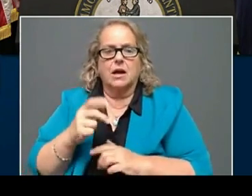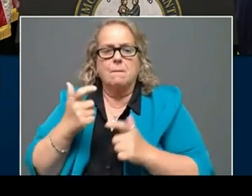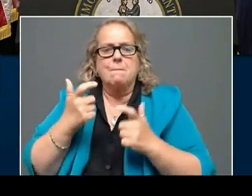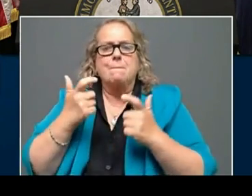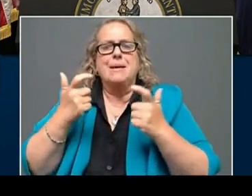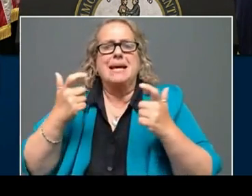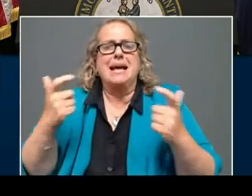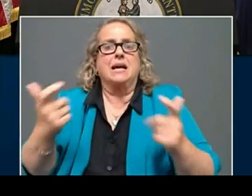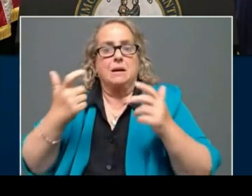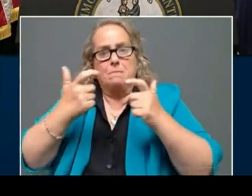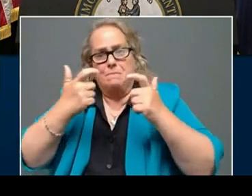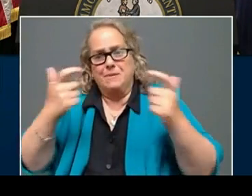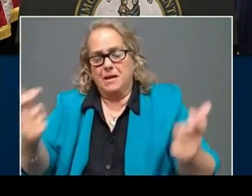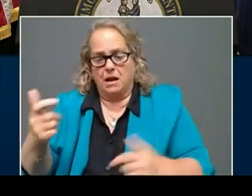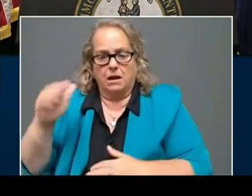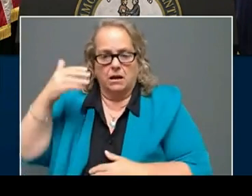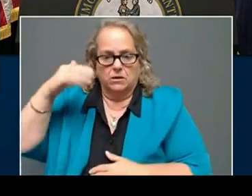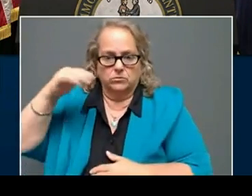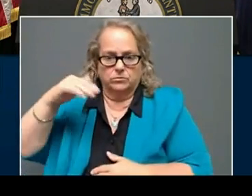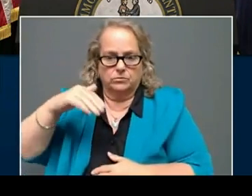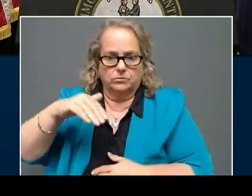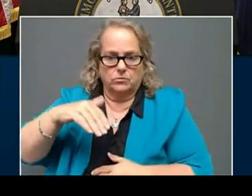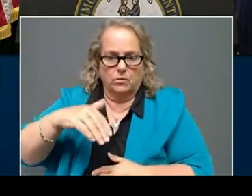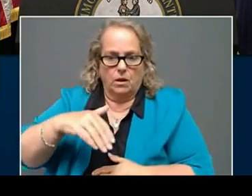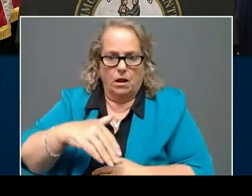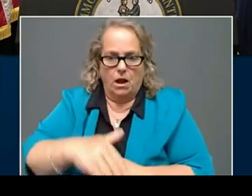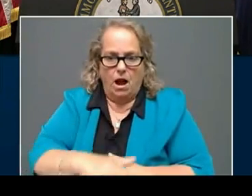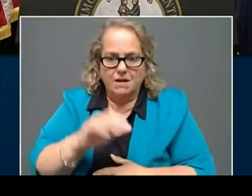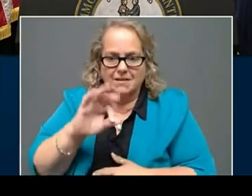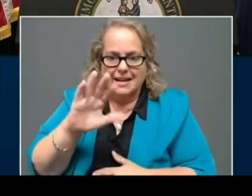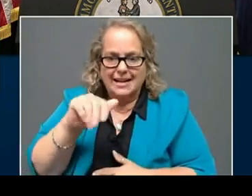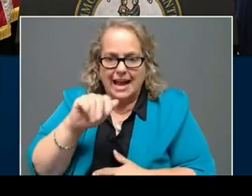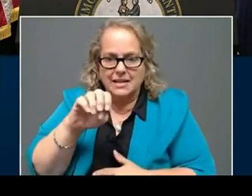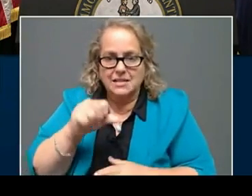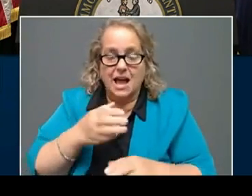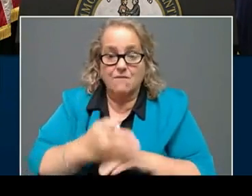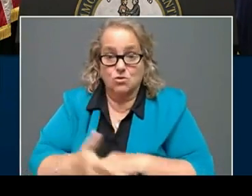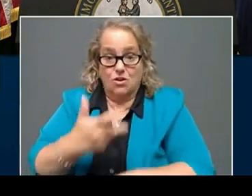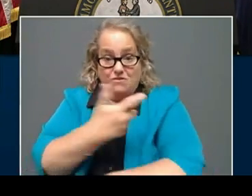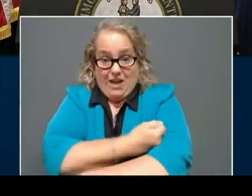decreases in cases. After vaccines came out, cases almost fell off a cliff.